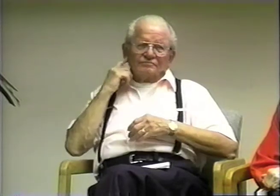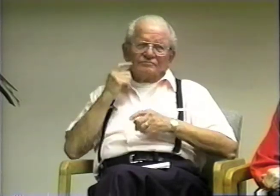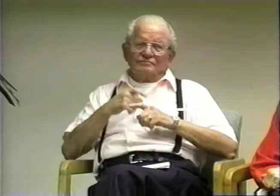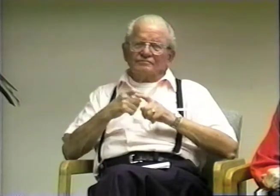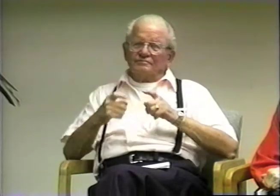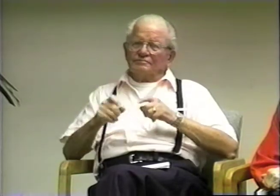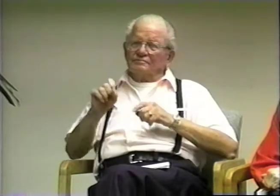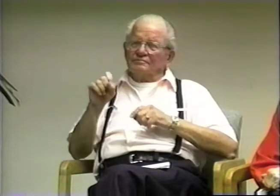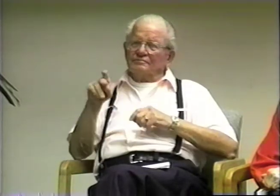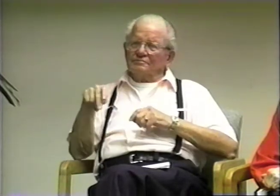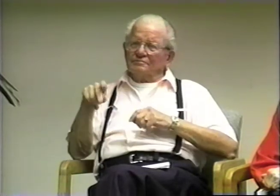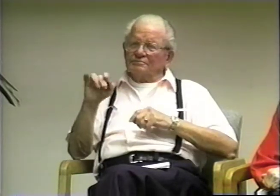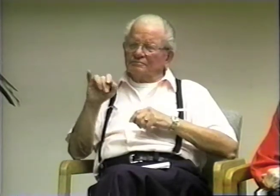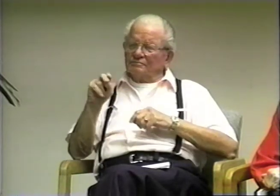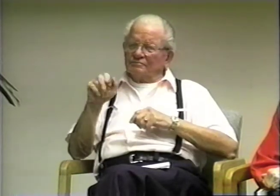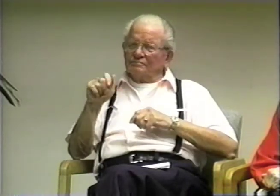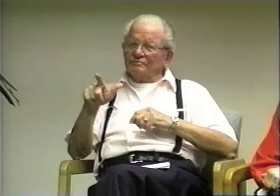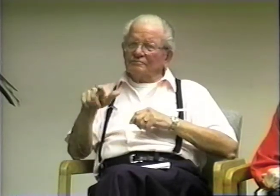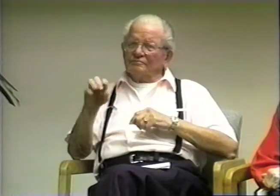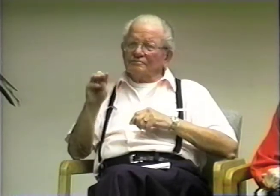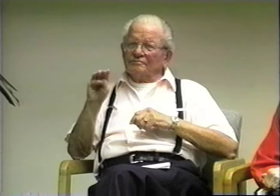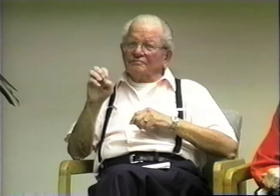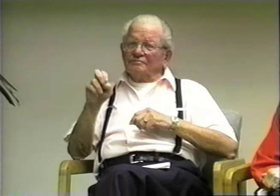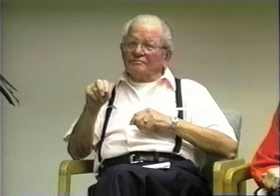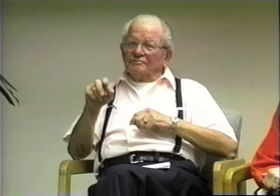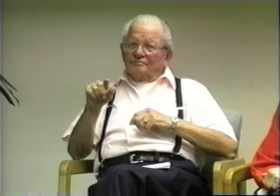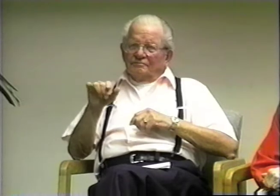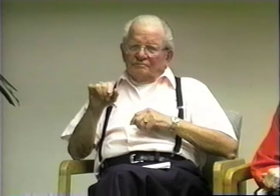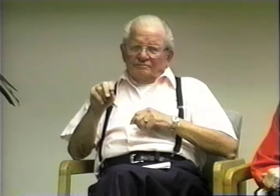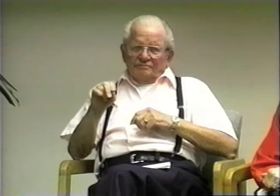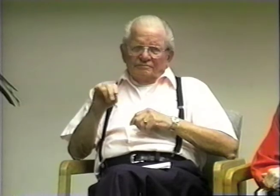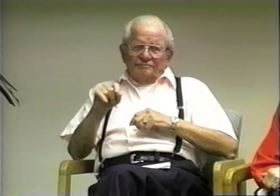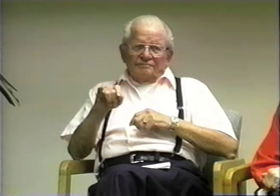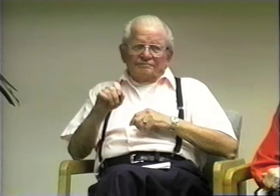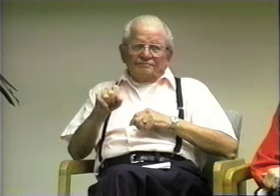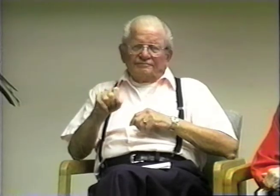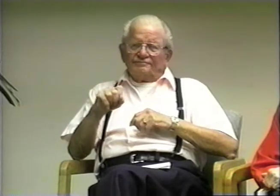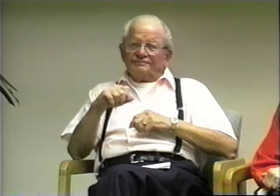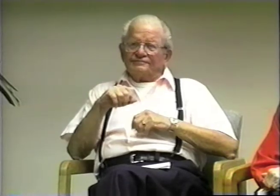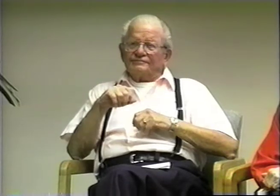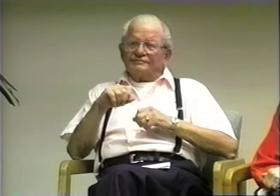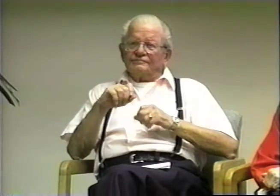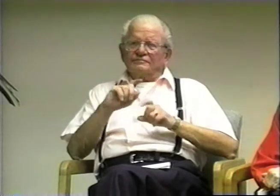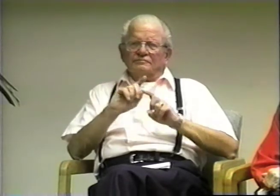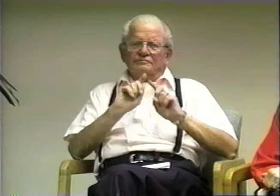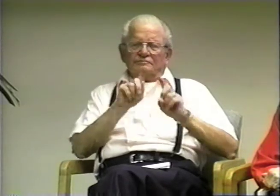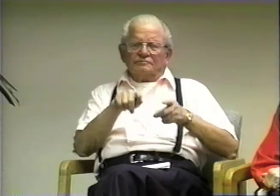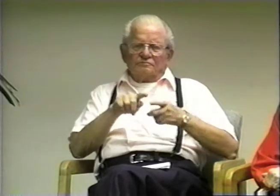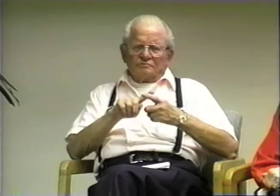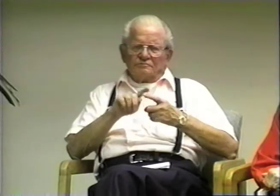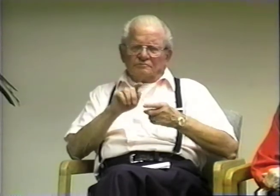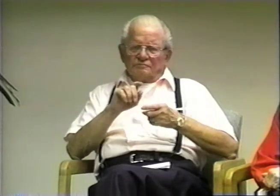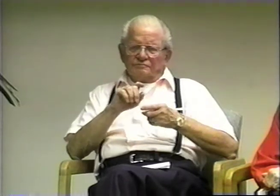at which time I also became Deaf due to spinal meningitis.